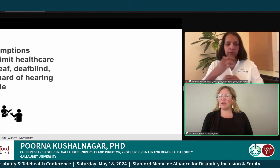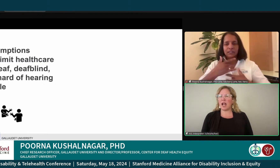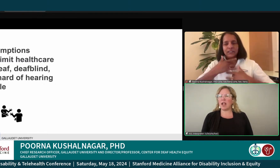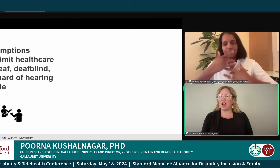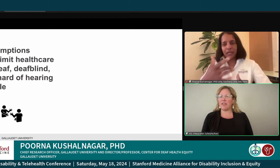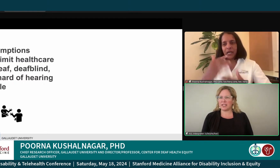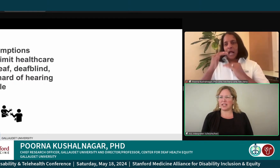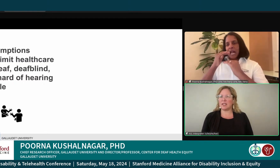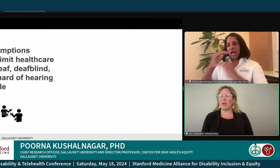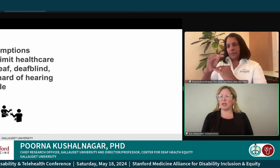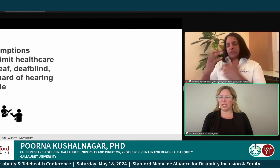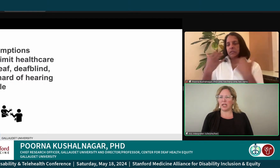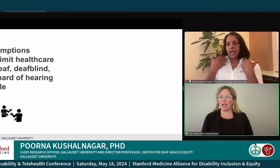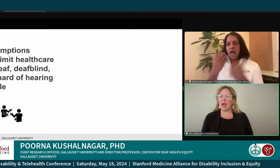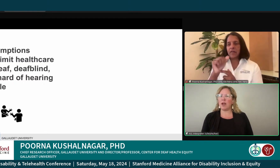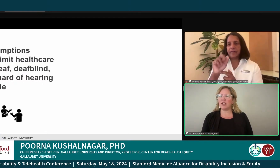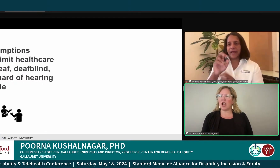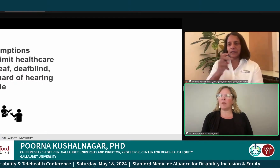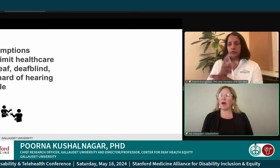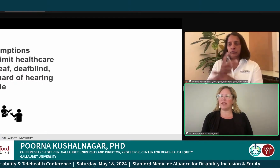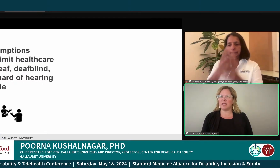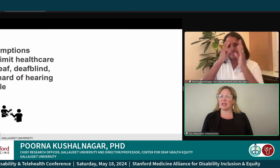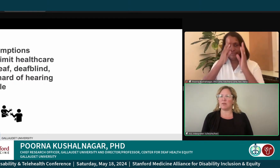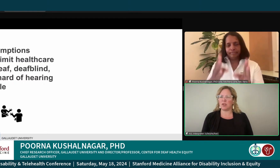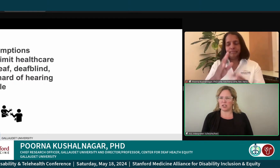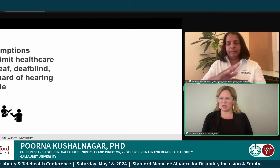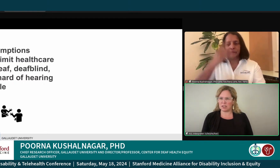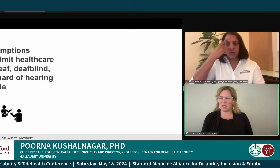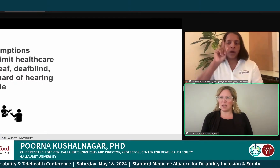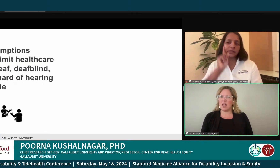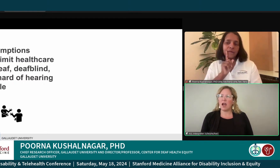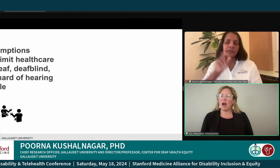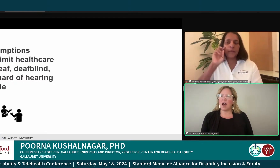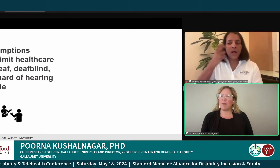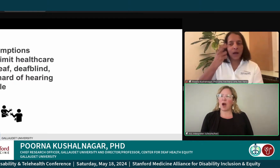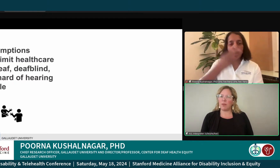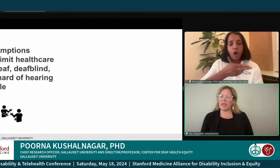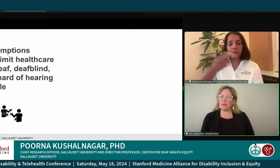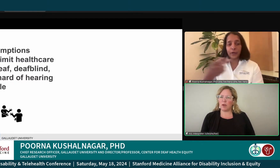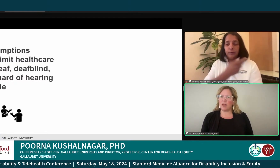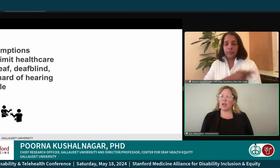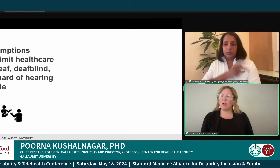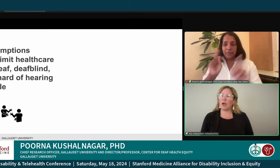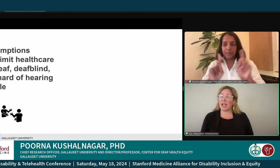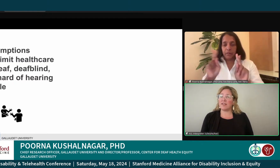telehealth accessibility, I wanna talk about the assumptions about people who are deaf,